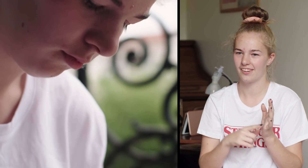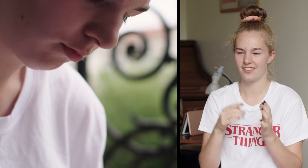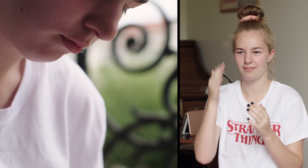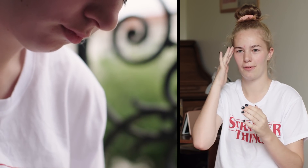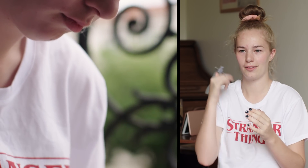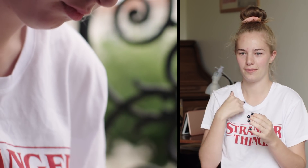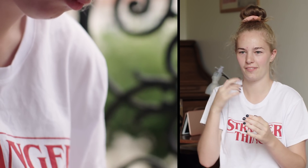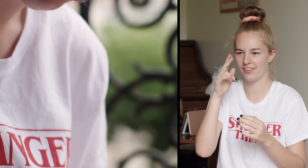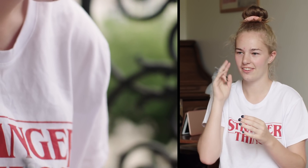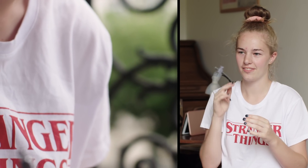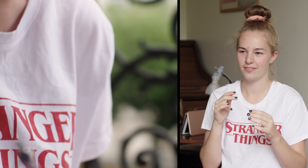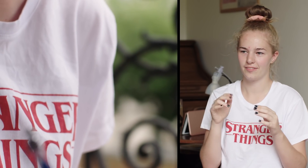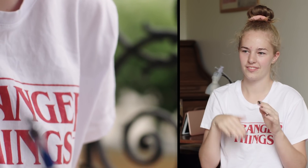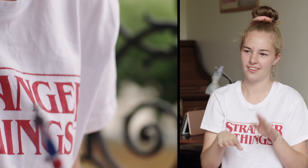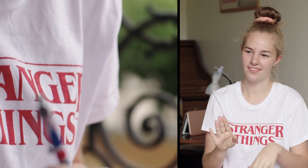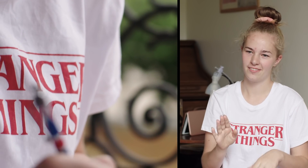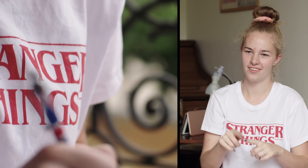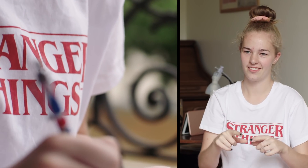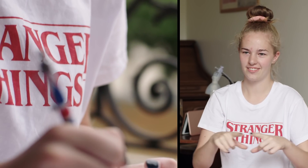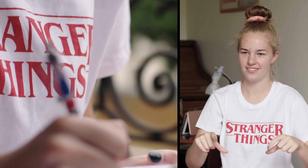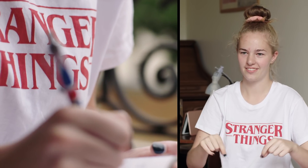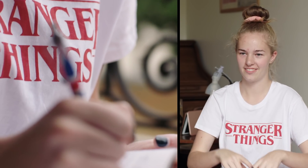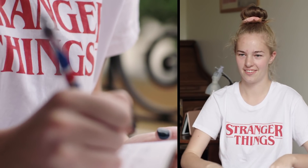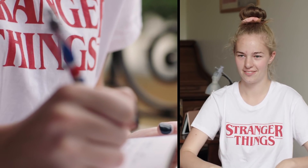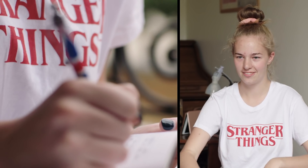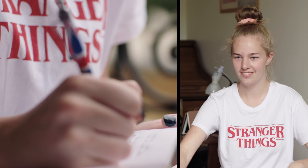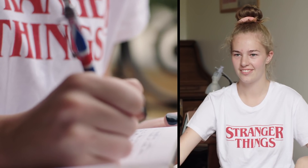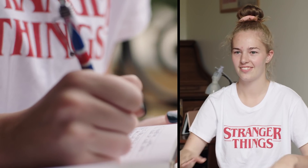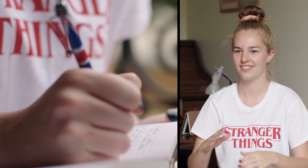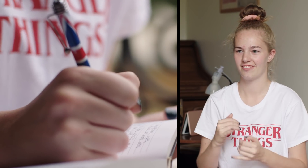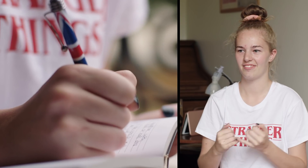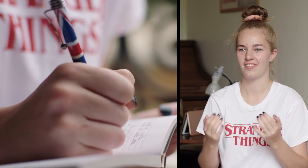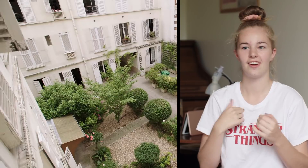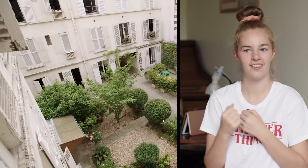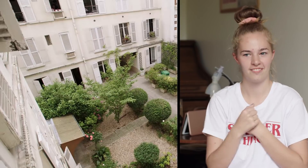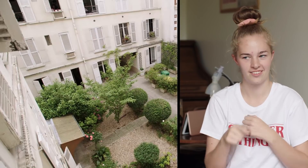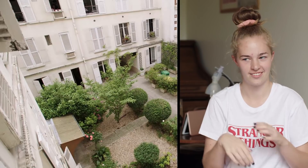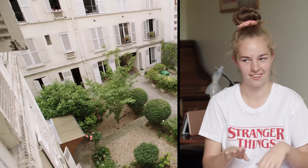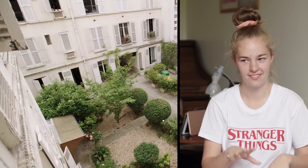especially the courtyard downstairs. And I really, really love that style.